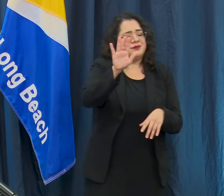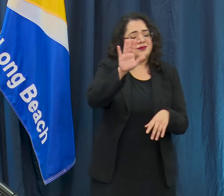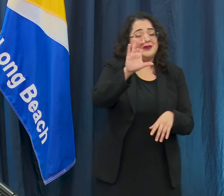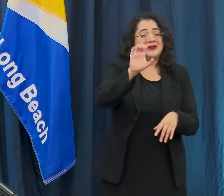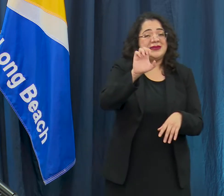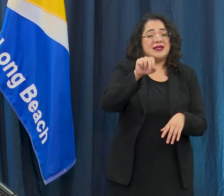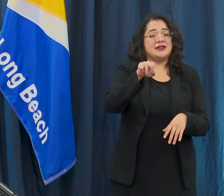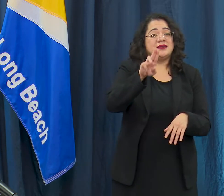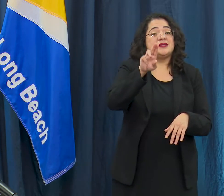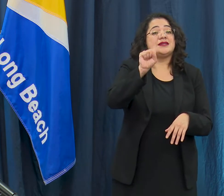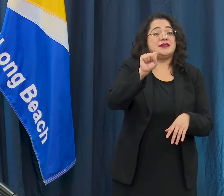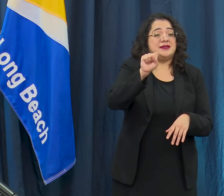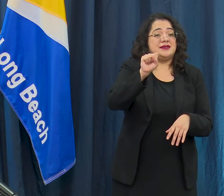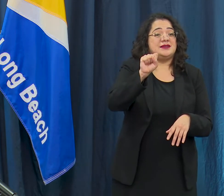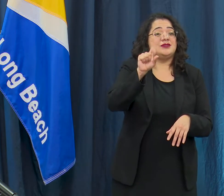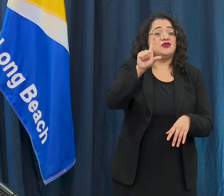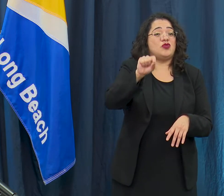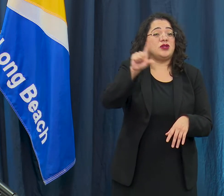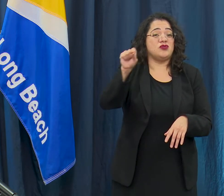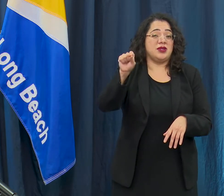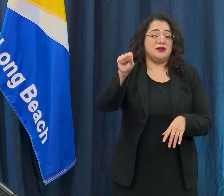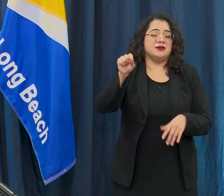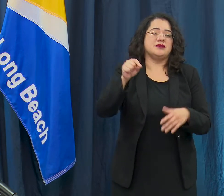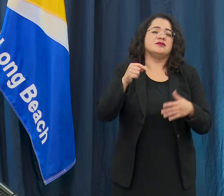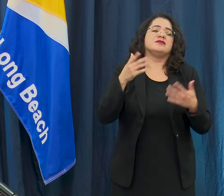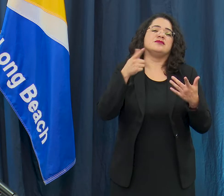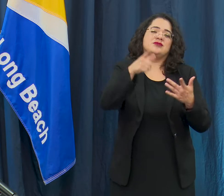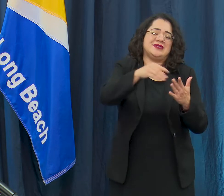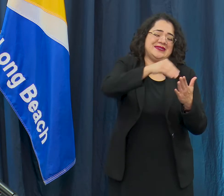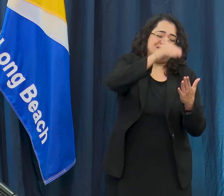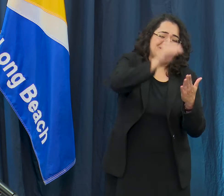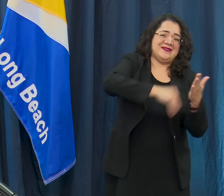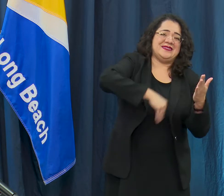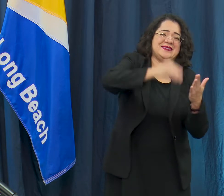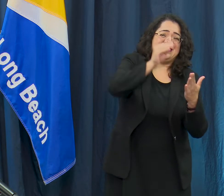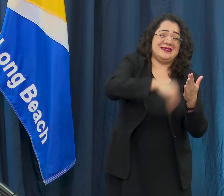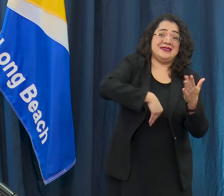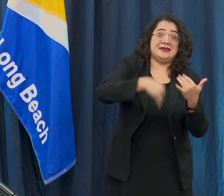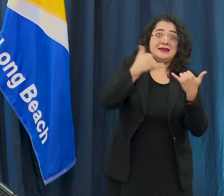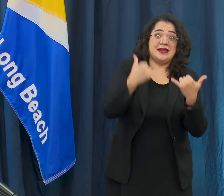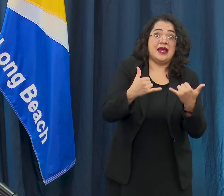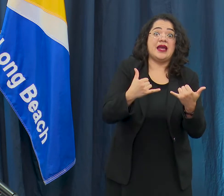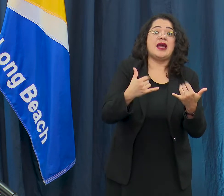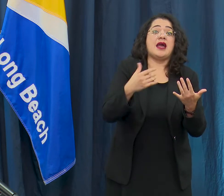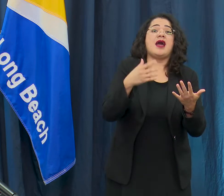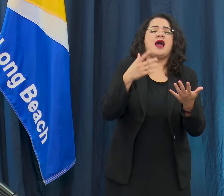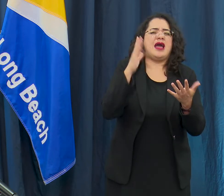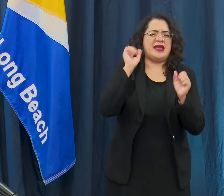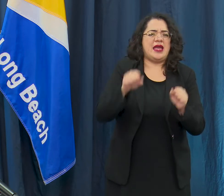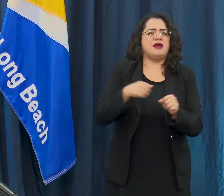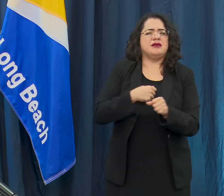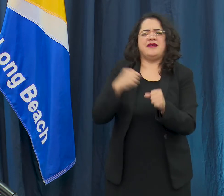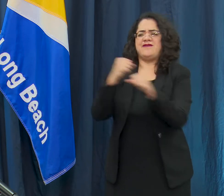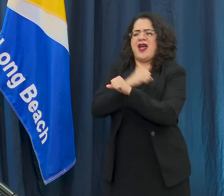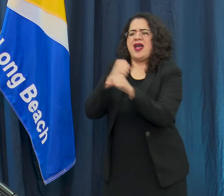your census today helps us fight the COVID pandemic and how so? because the